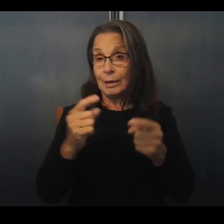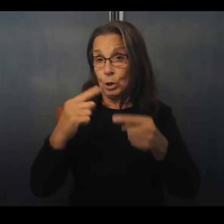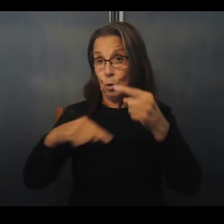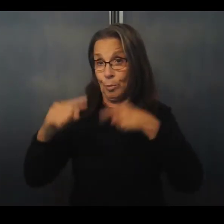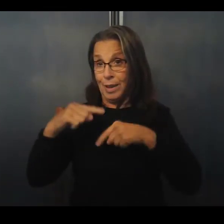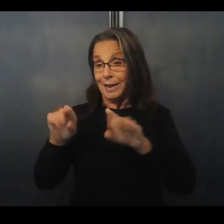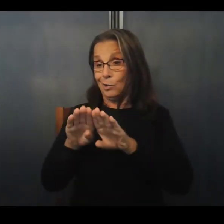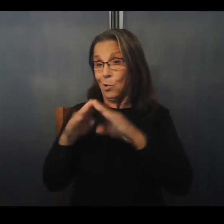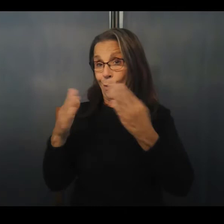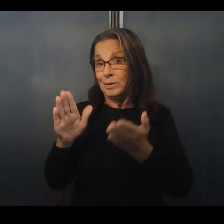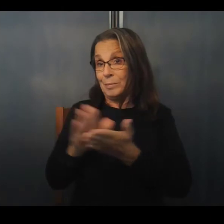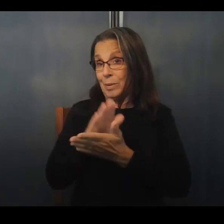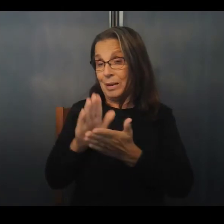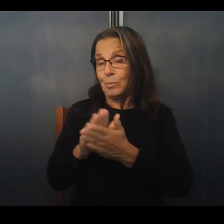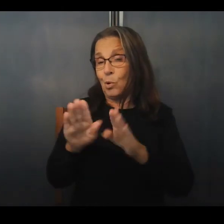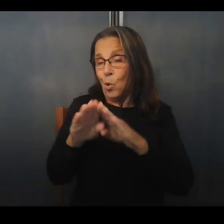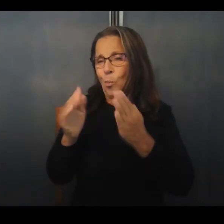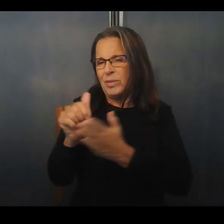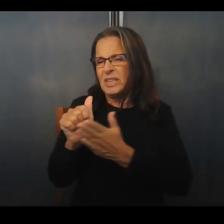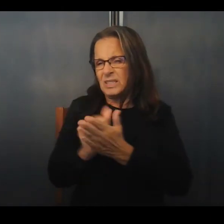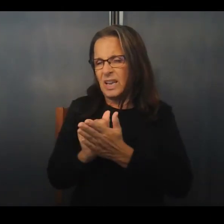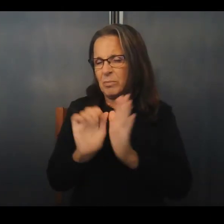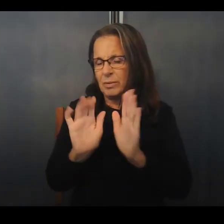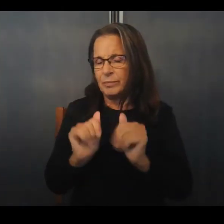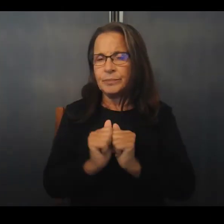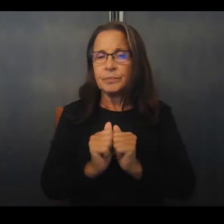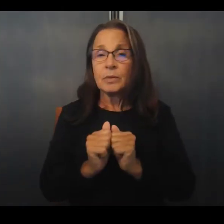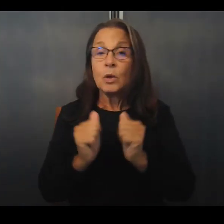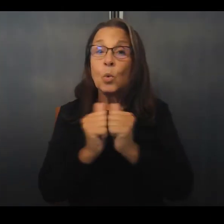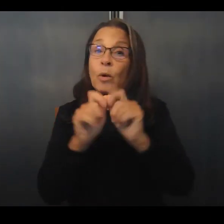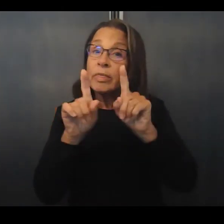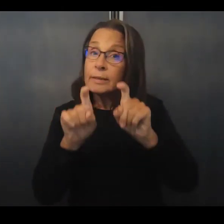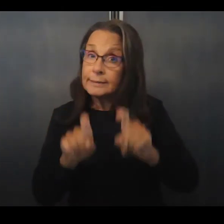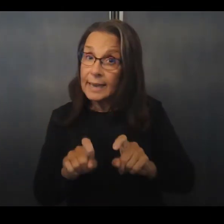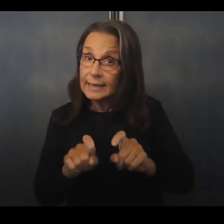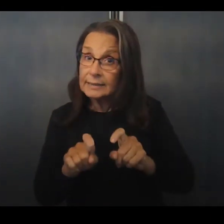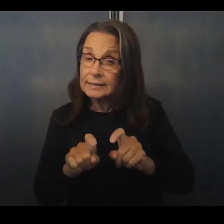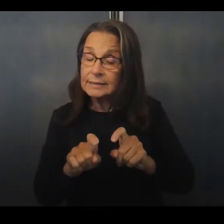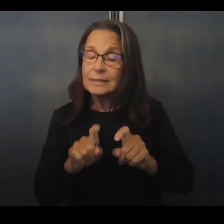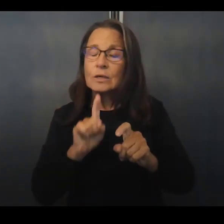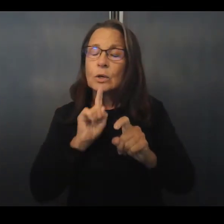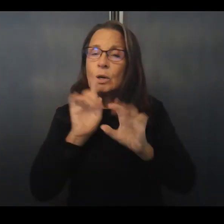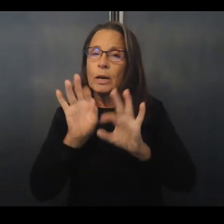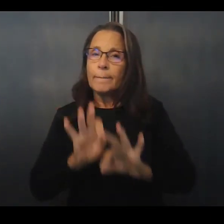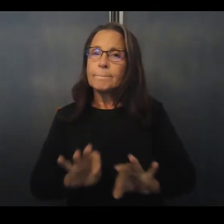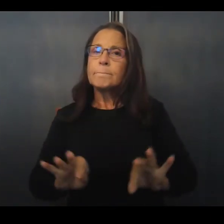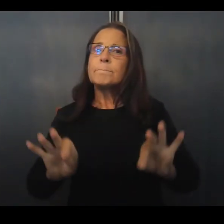was that I had turned in in the case of tests it's particularly important to go in and actually look